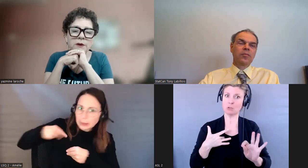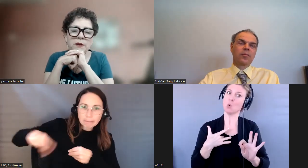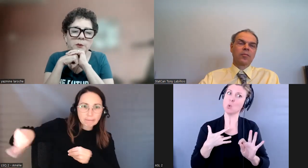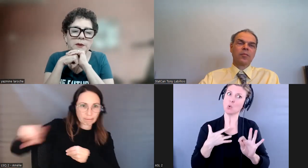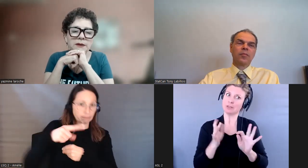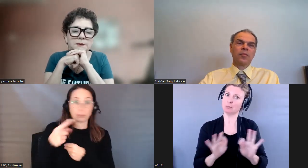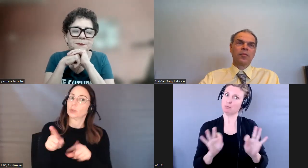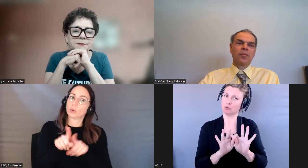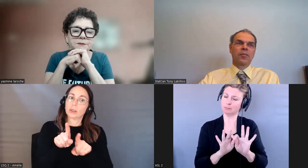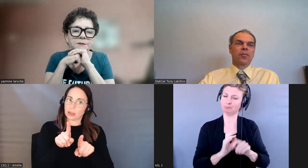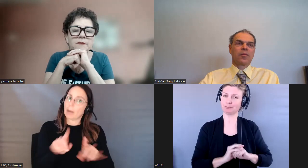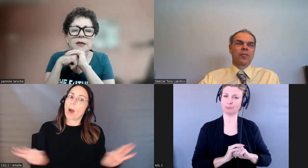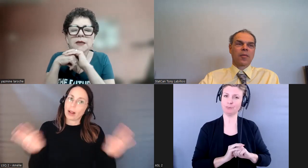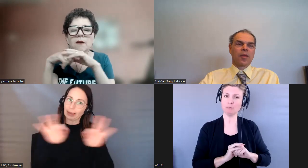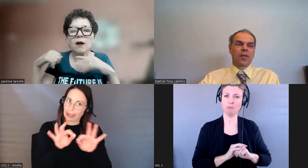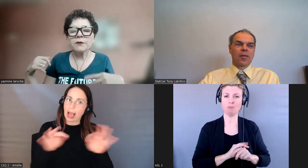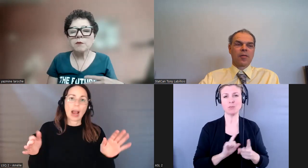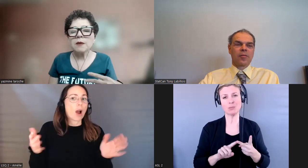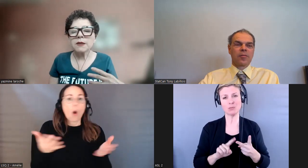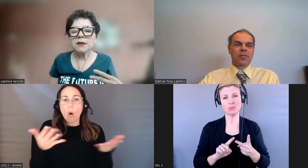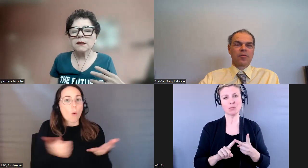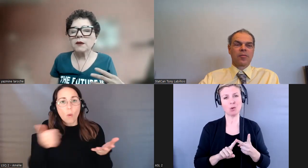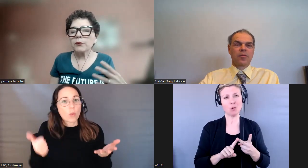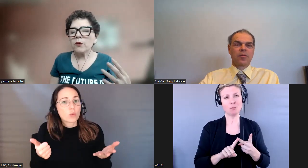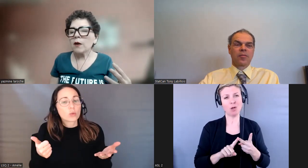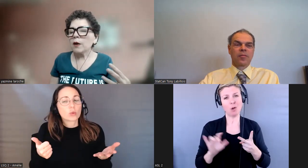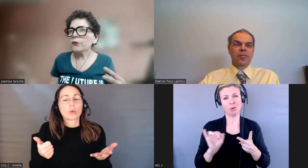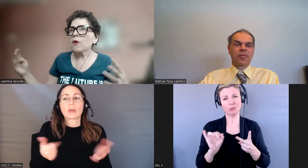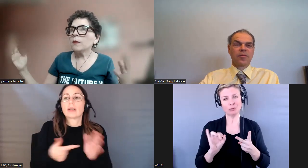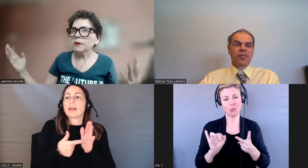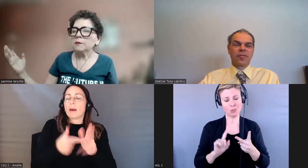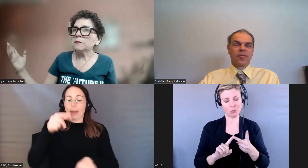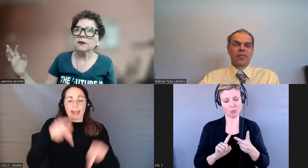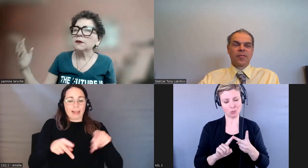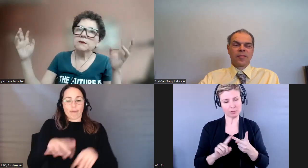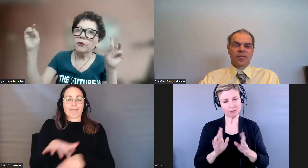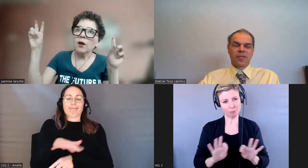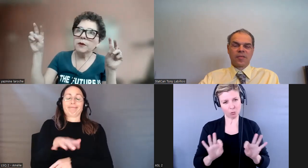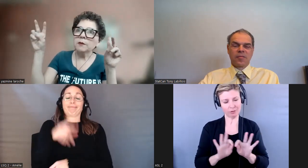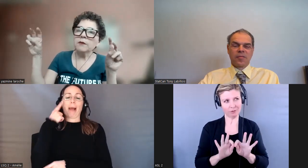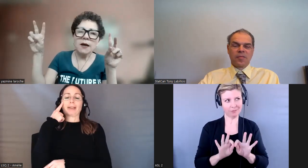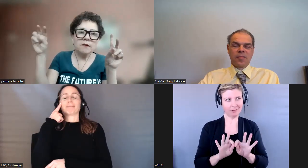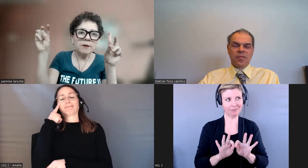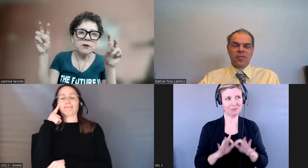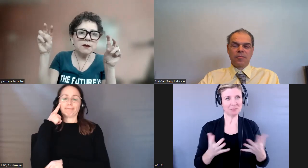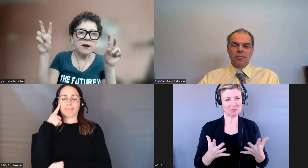very important is that often people think that a pro a problem problem I I'm using air